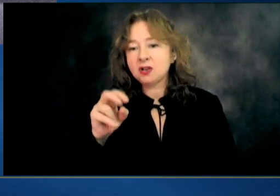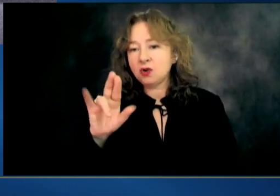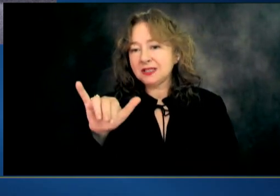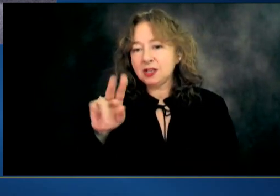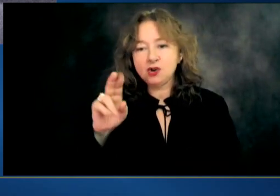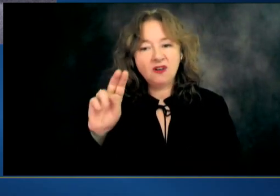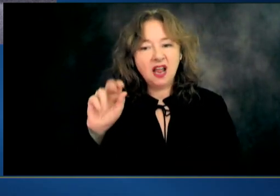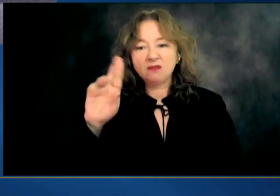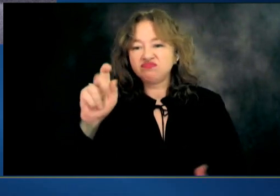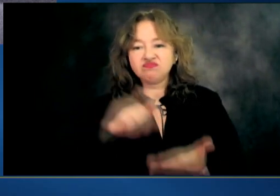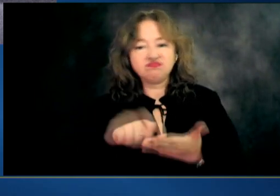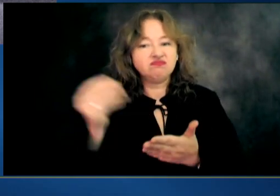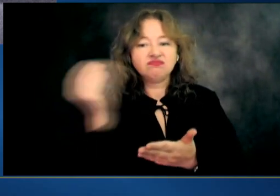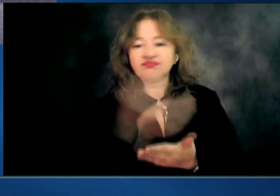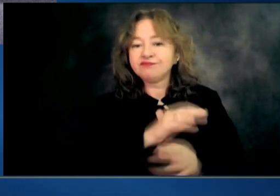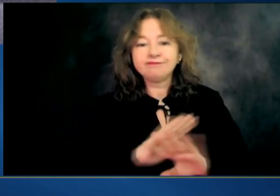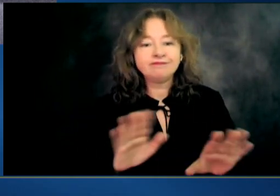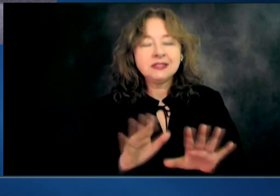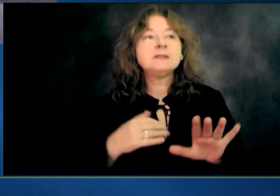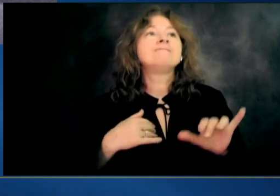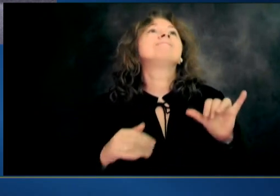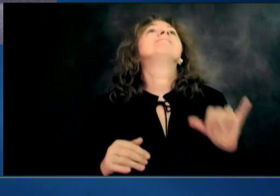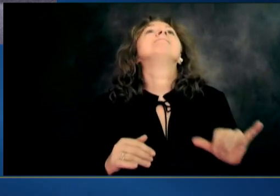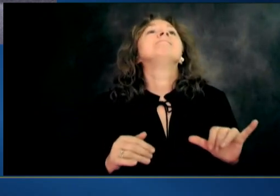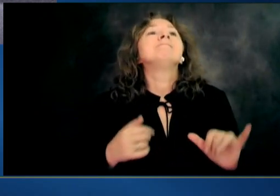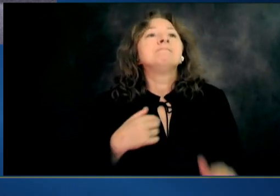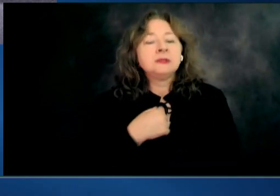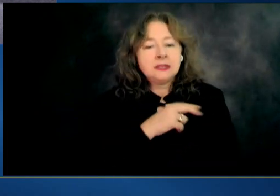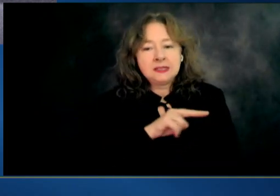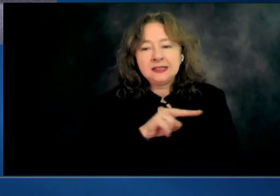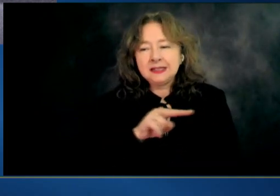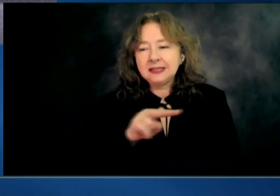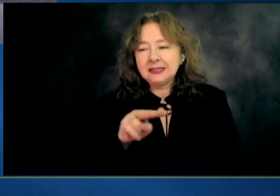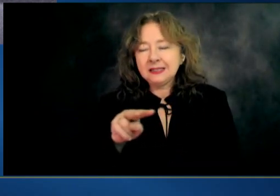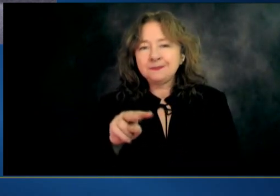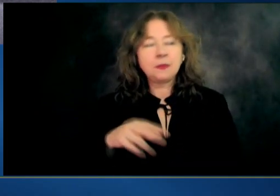I decided at that time that, well, what's the use of developing all these wonderful